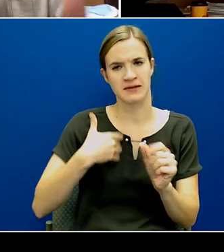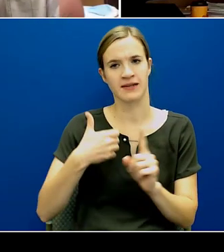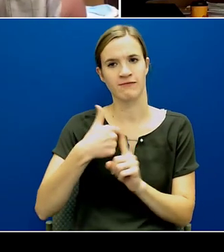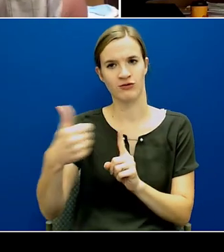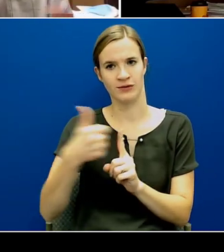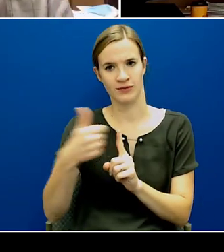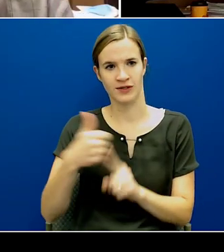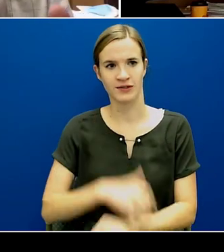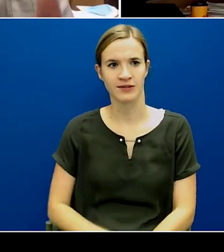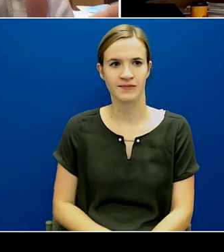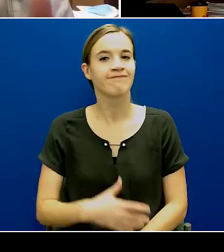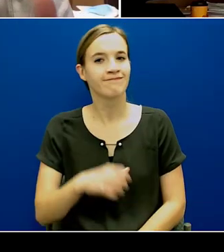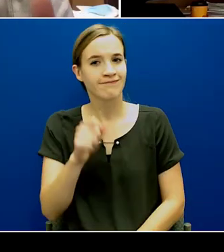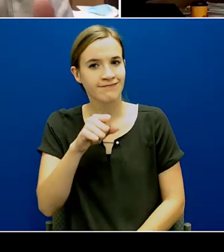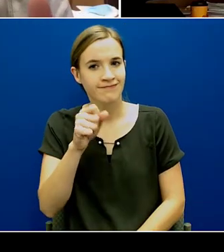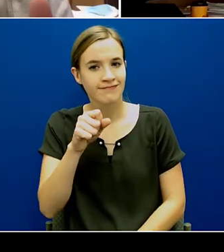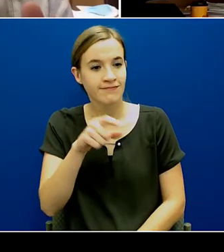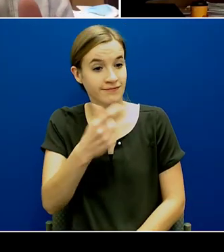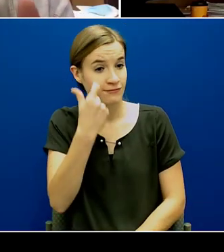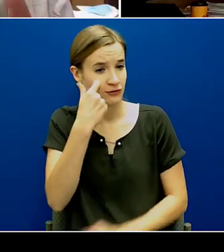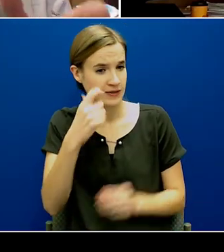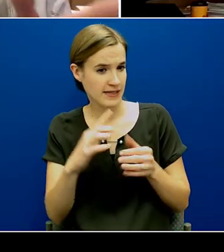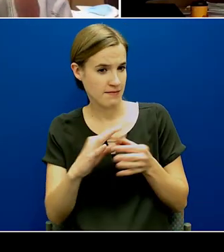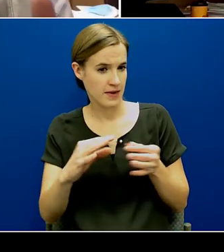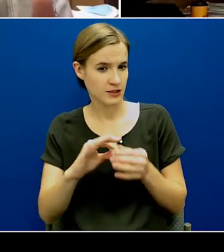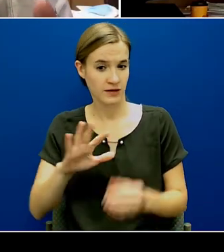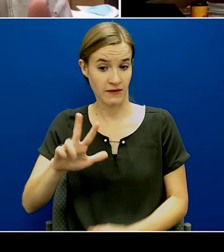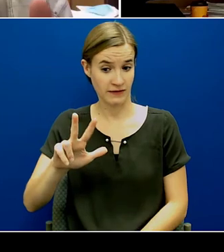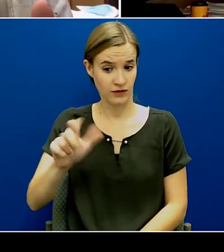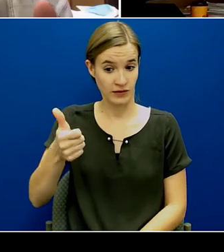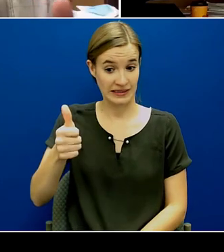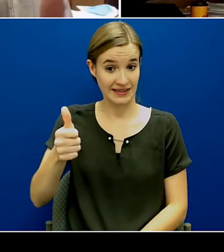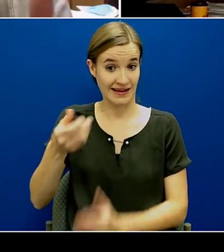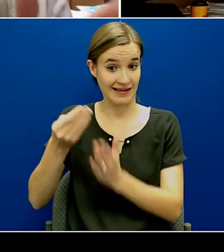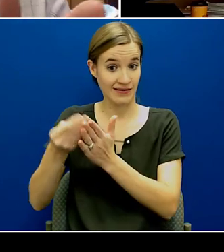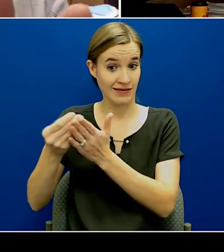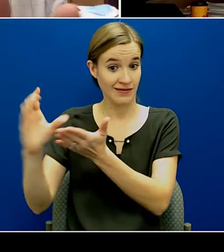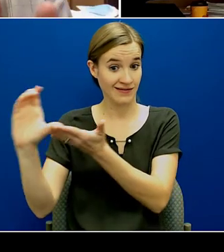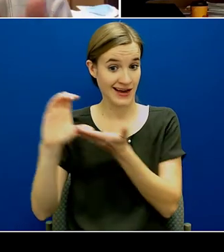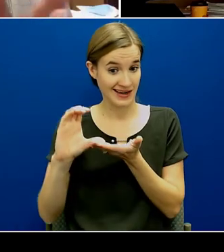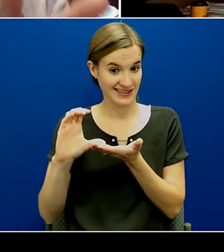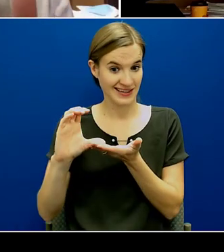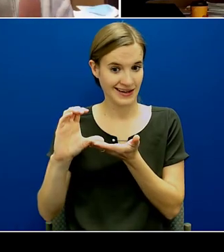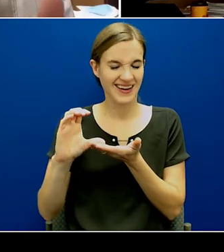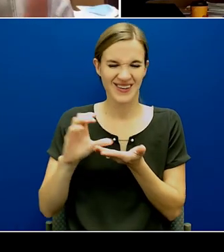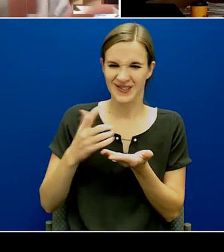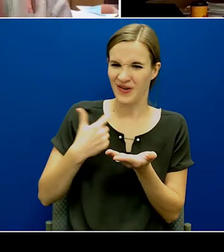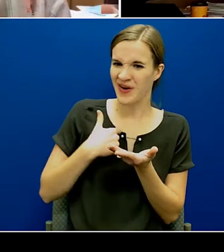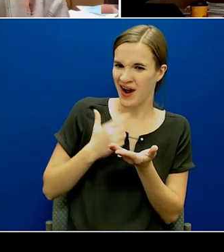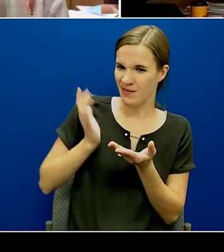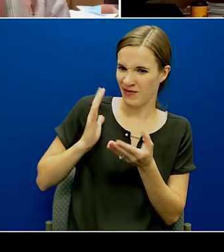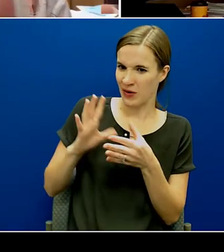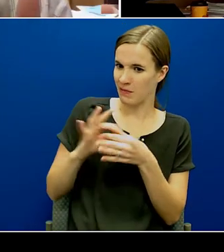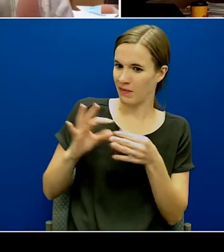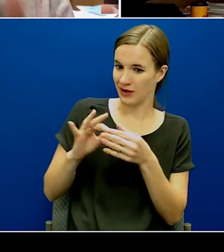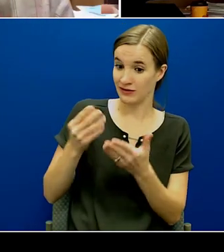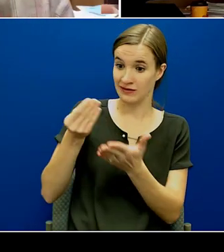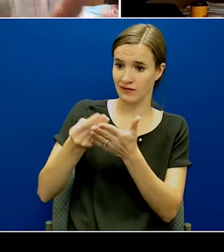to as well is that it gets pretty complex. 5310 money is that money for people who are elderly and or have a disability. So kind of